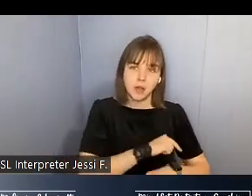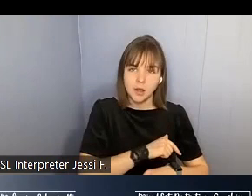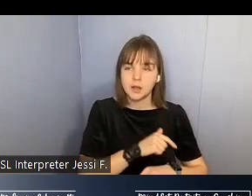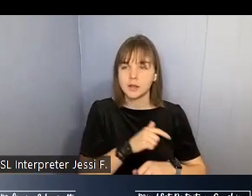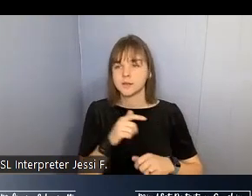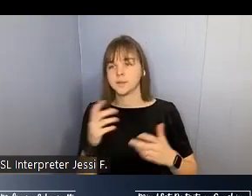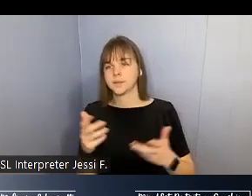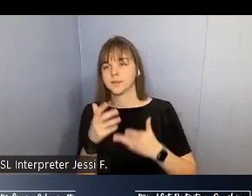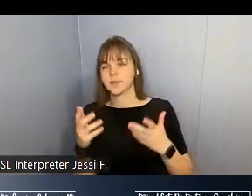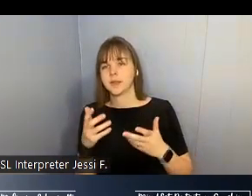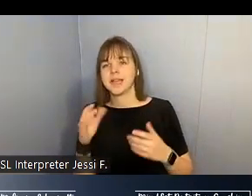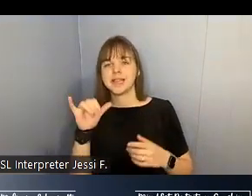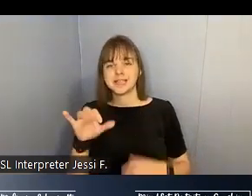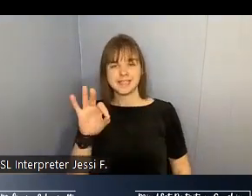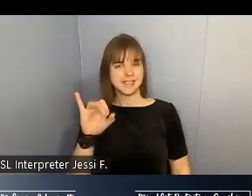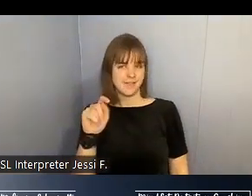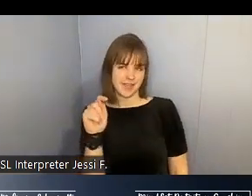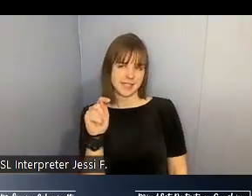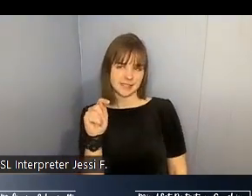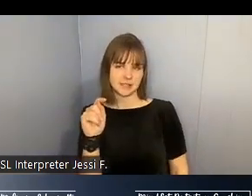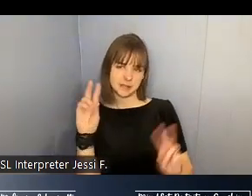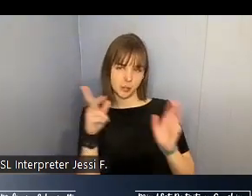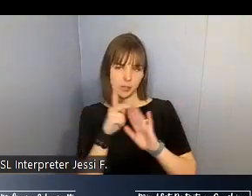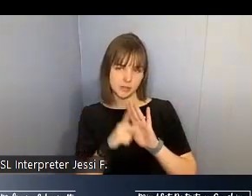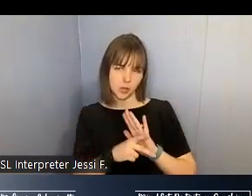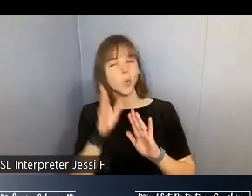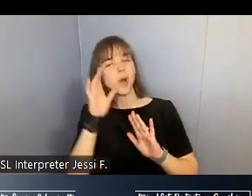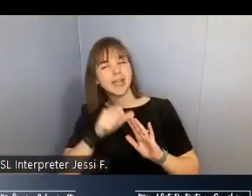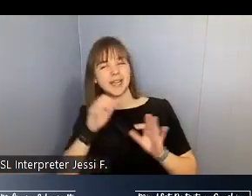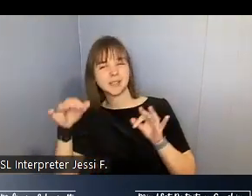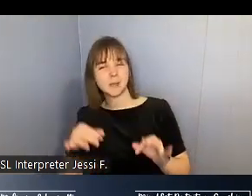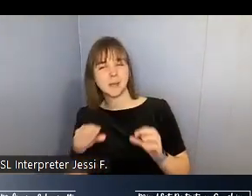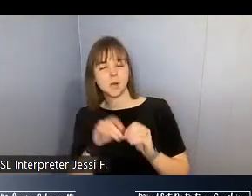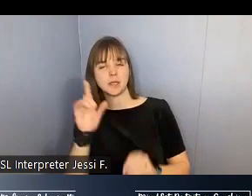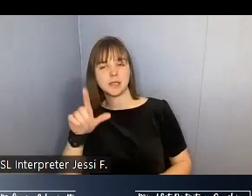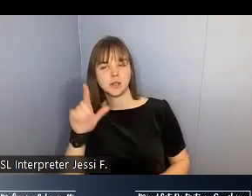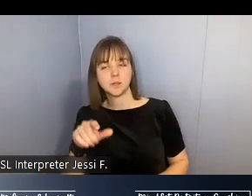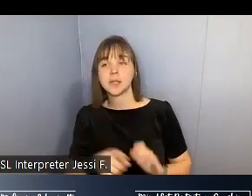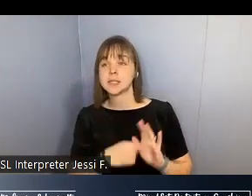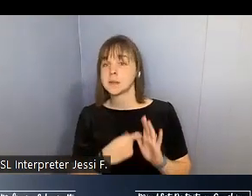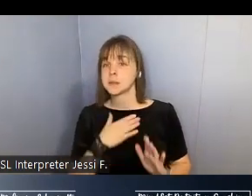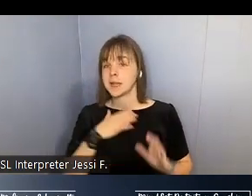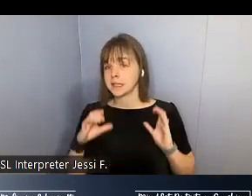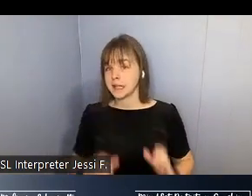and Type-- the FITT principle-- really, really depends. Some of my clients might be on this call. And at the end when we're talking about questions,